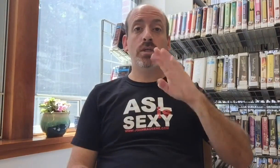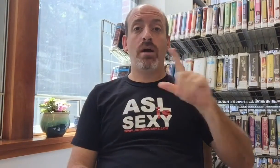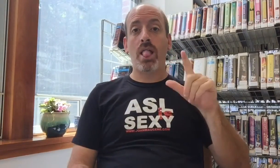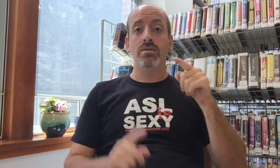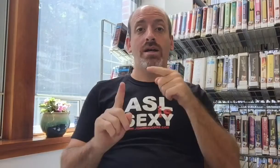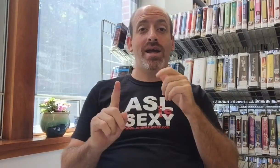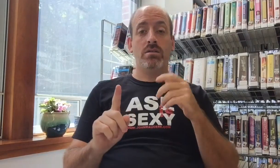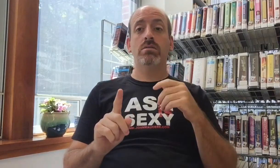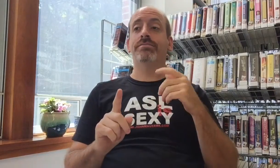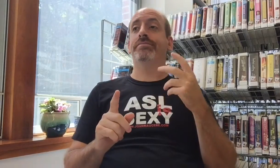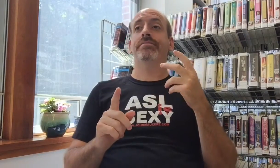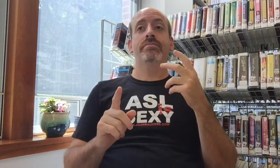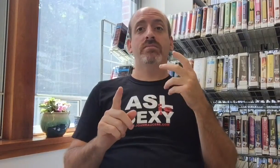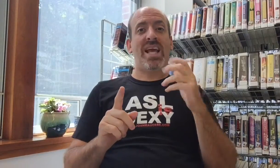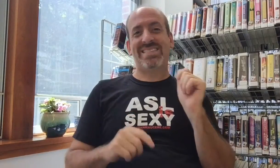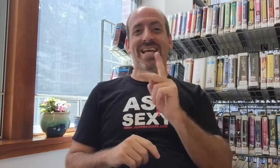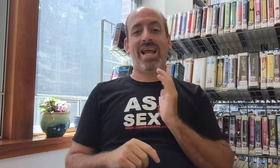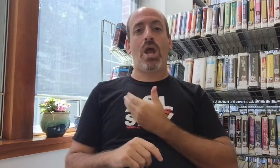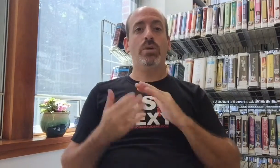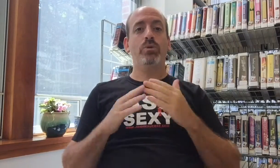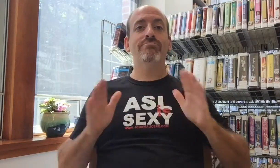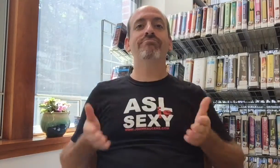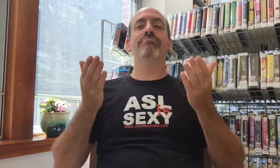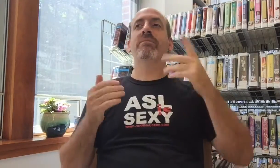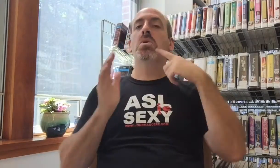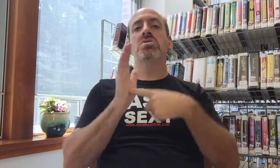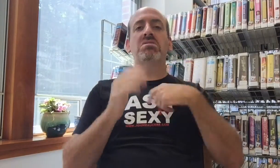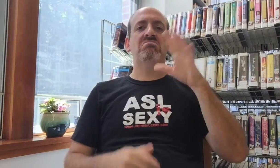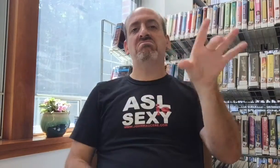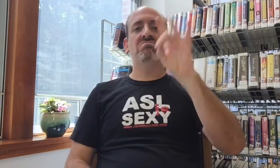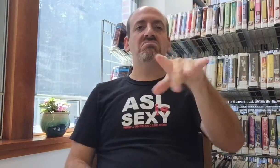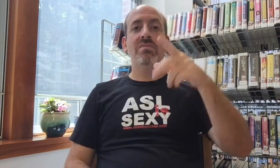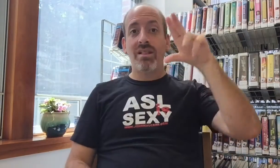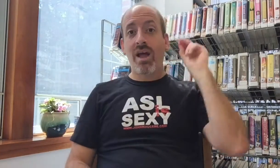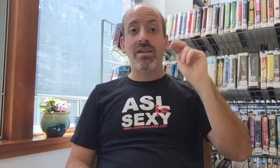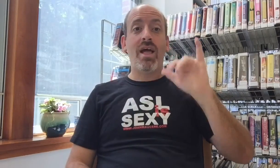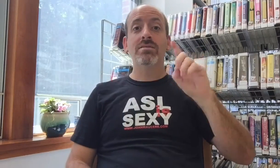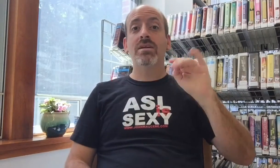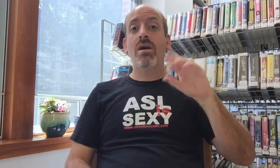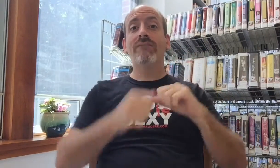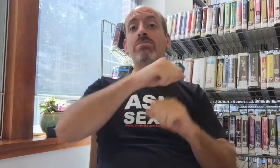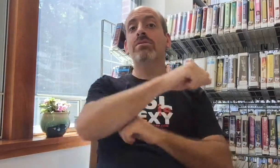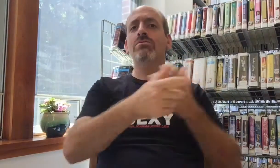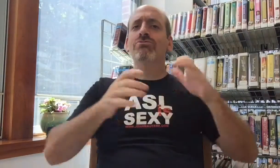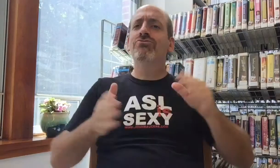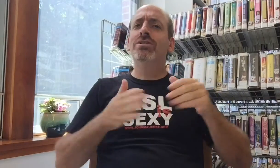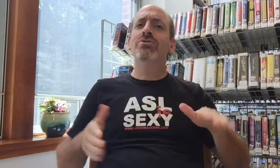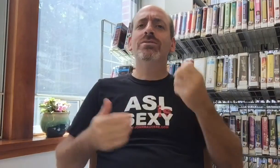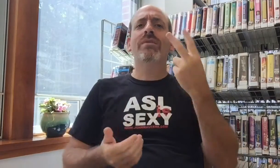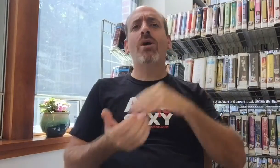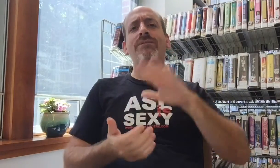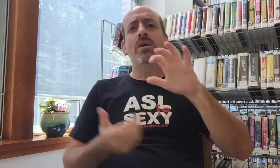Trolls from AGBells attacking our members of community, for example when we rally for something, like... Nyle DiMarco Foundation on their fundraiser effort in raising $12,500